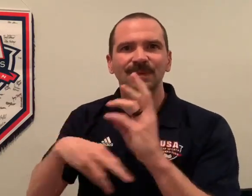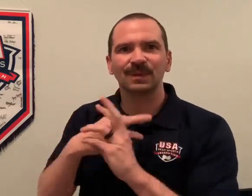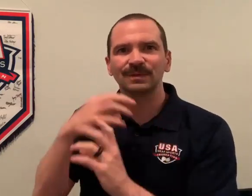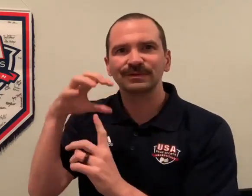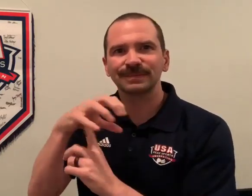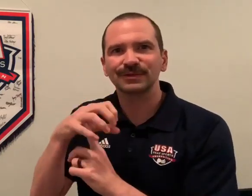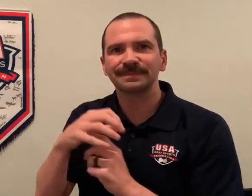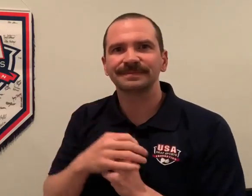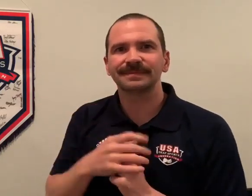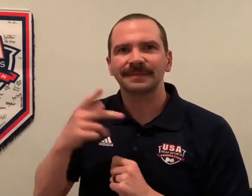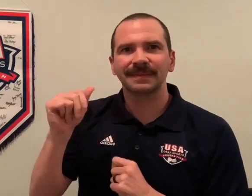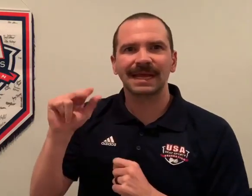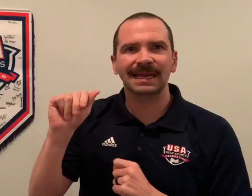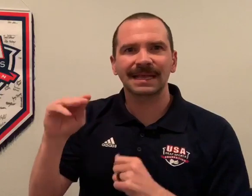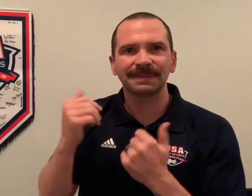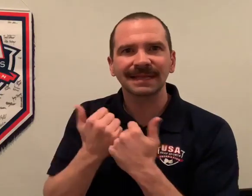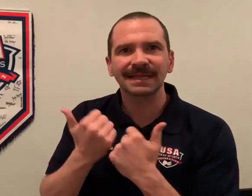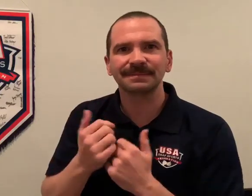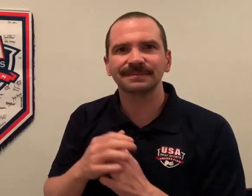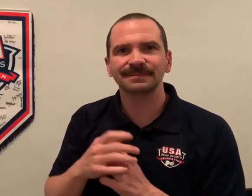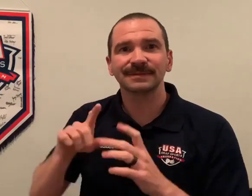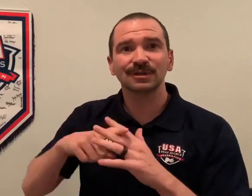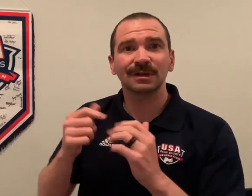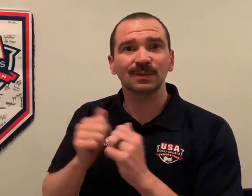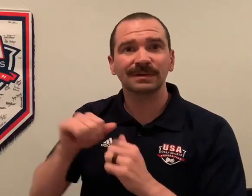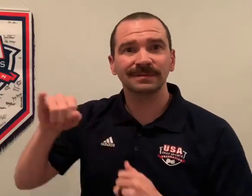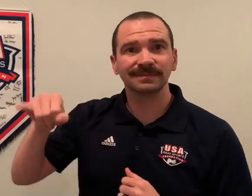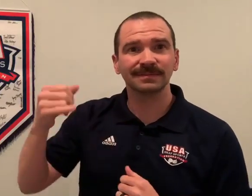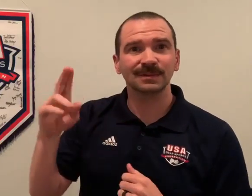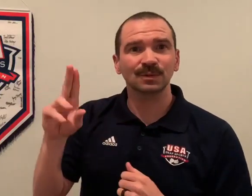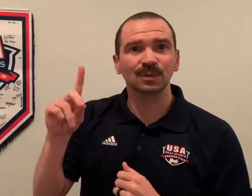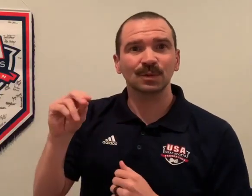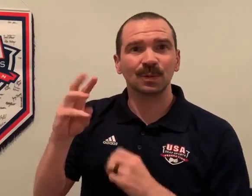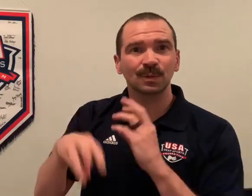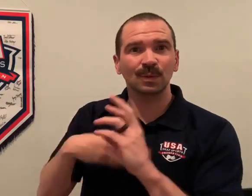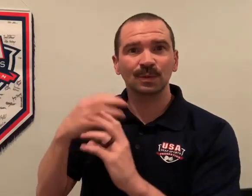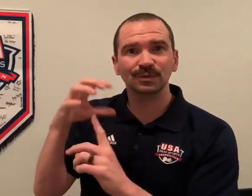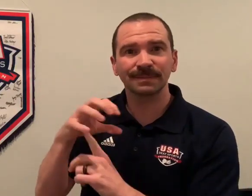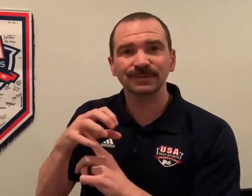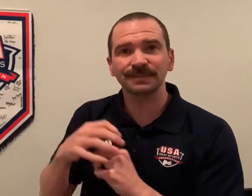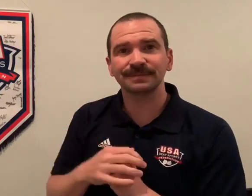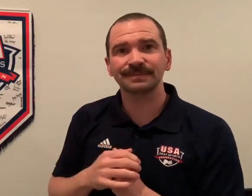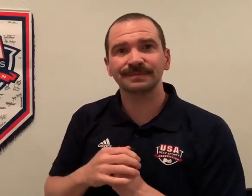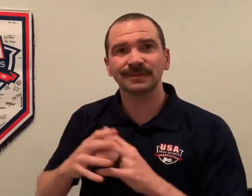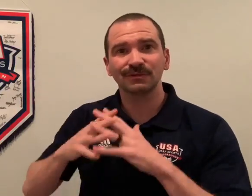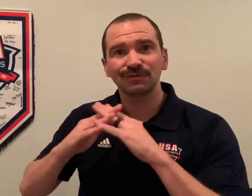We have many World Championships to play as well as Pan Am Games and we will be starting with the Judo World Championships.